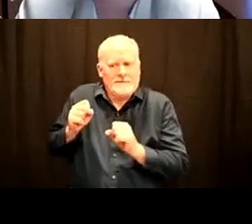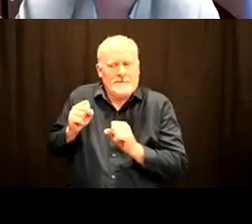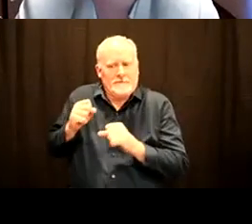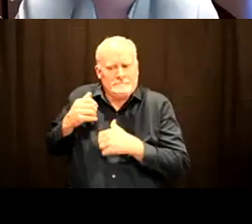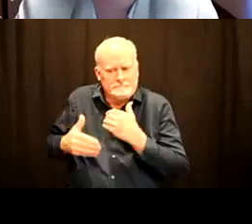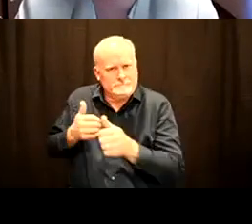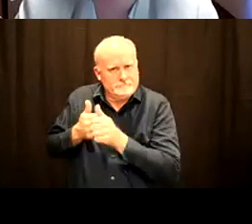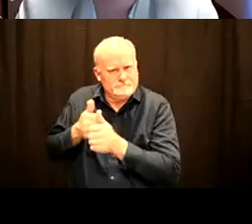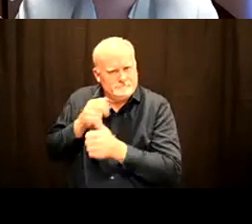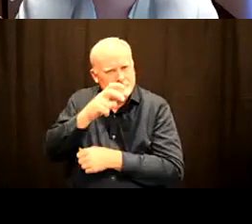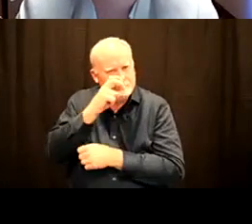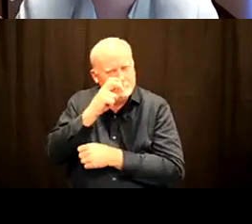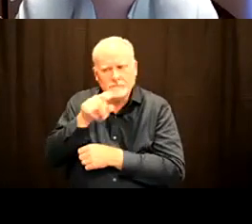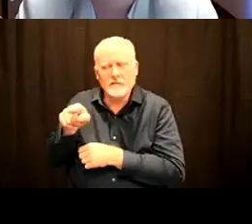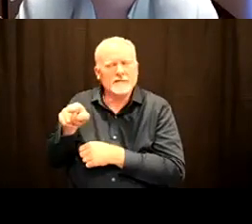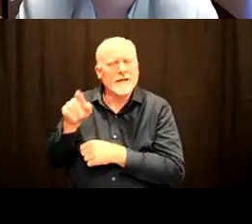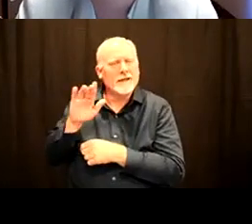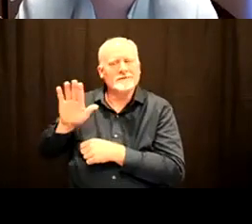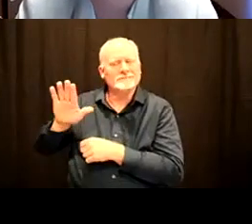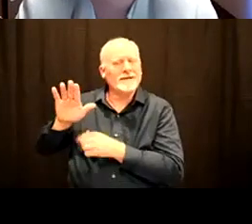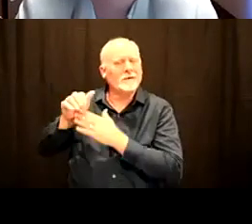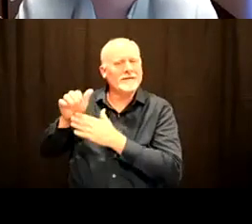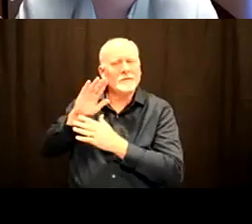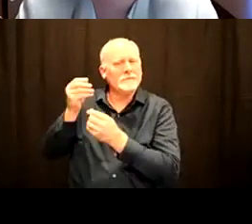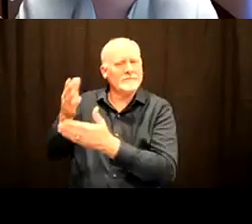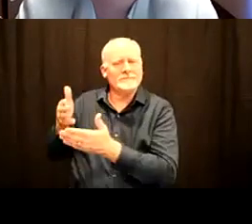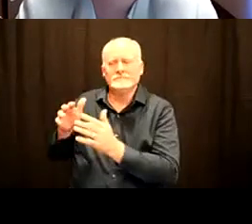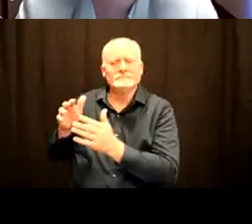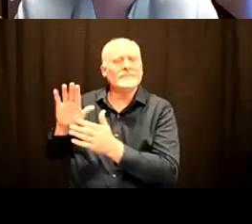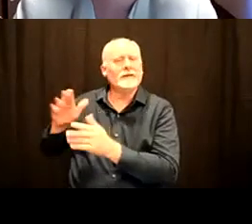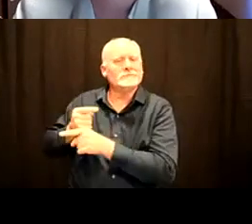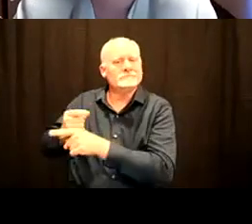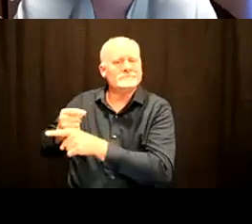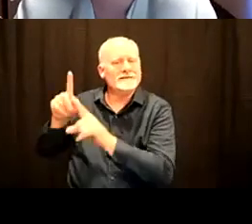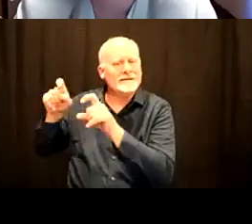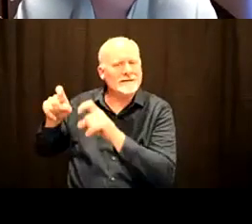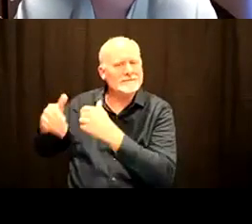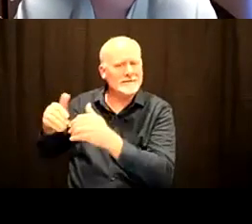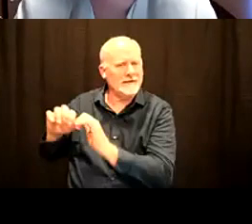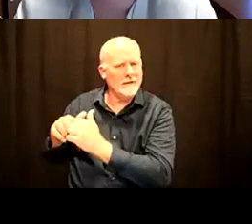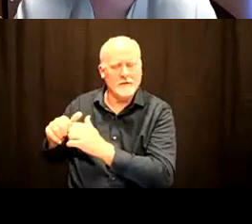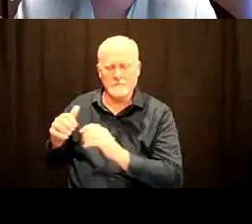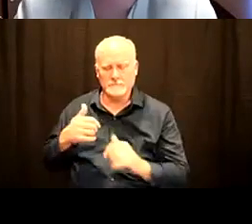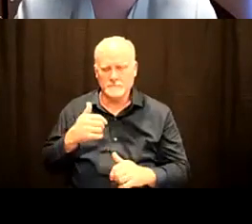follow testing procedures outlined by leadership and then the final type of testing for the spring